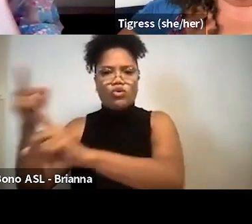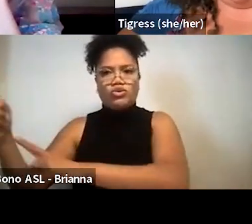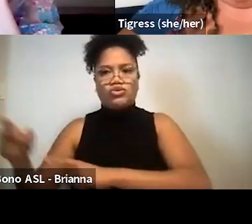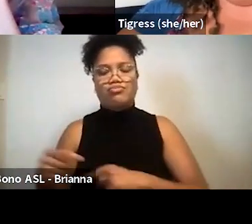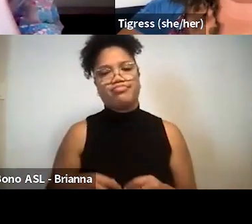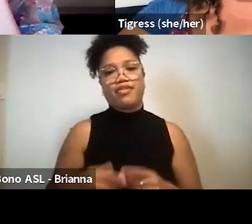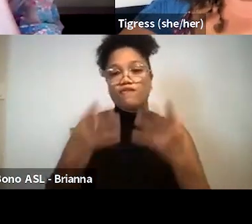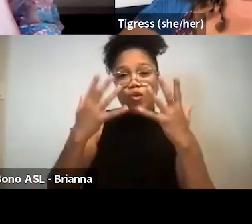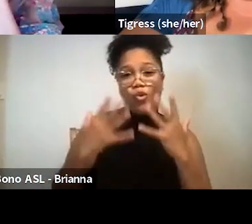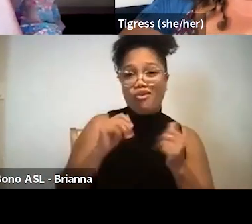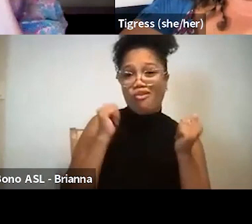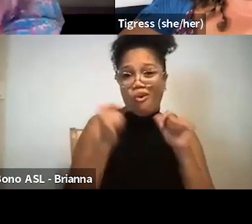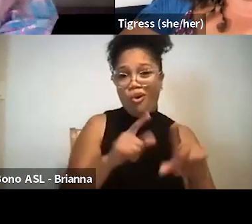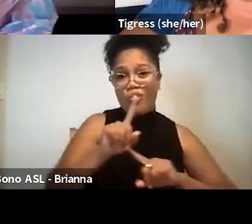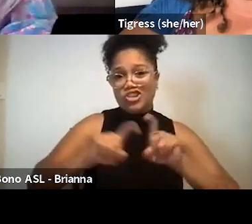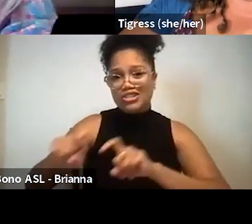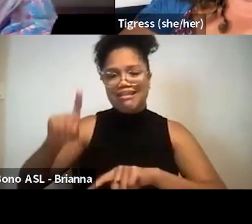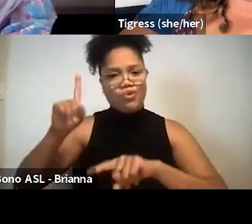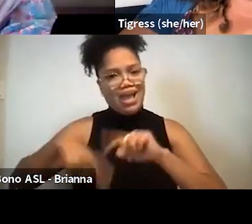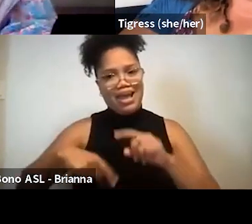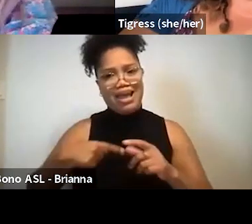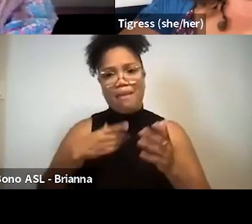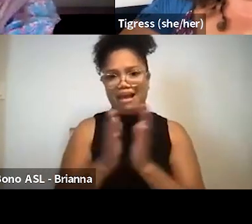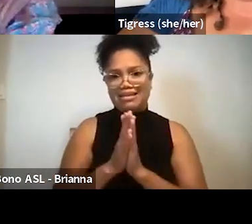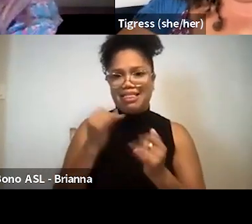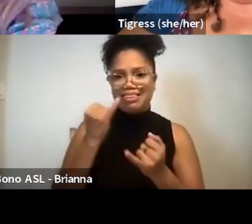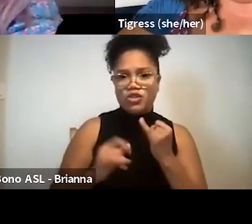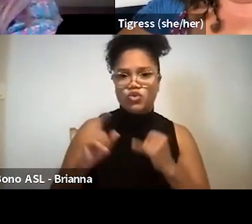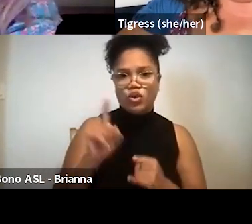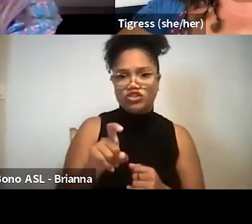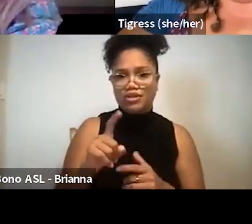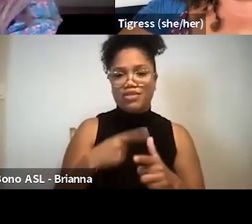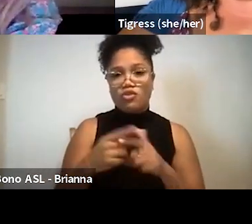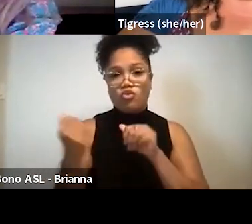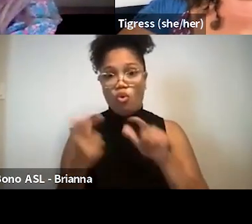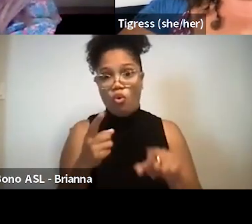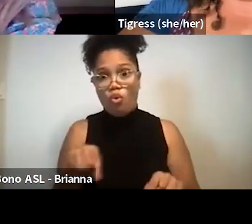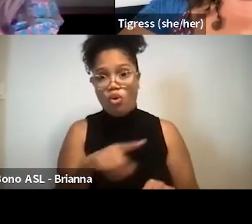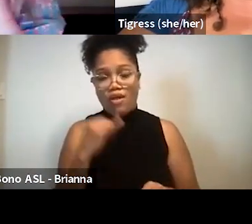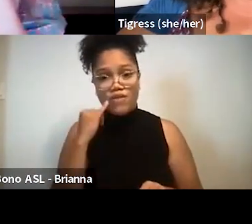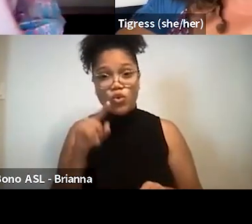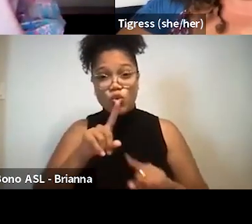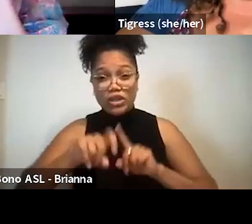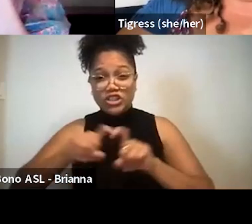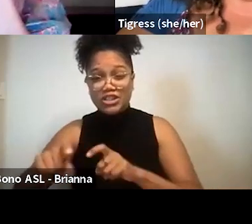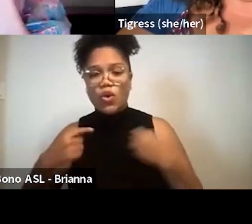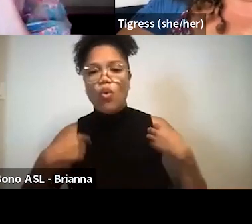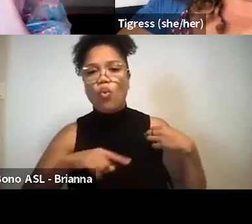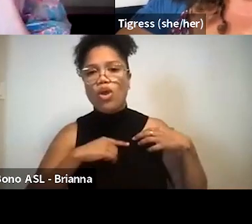to get to all the questions in the chat today. So I'm going to ask a final question from the chat and then everybody else. If you put a question in the chat for us, we'll get the answer from Dove